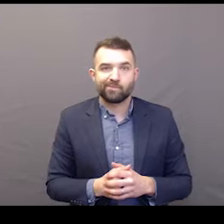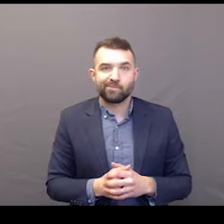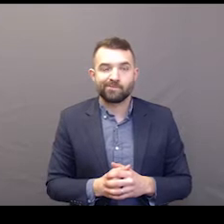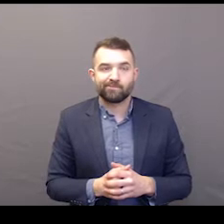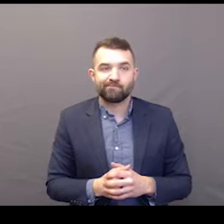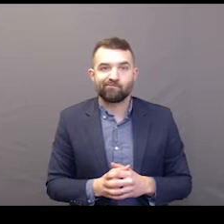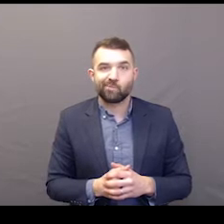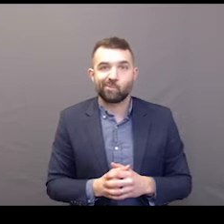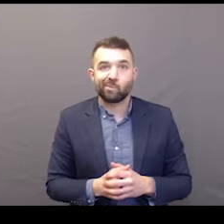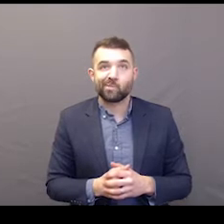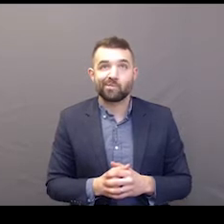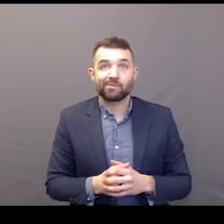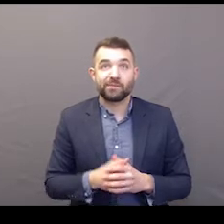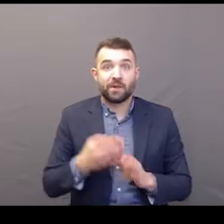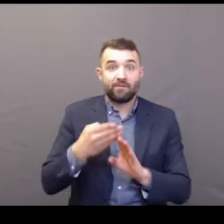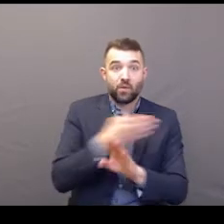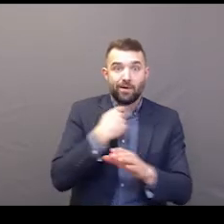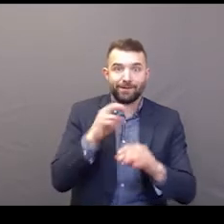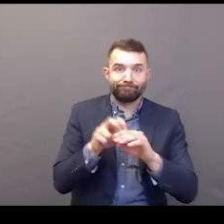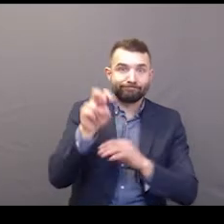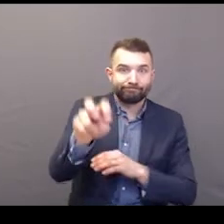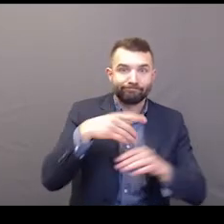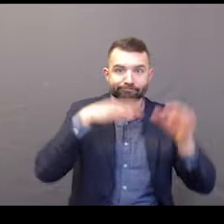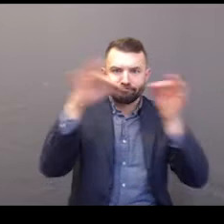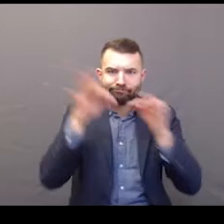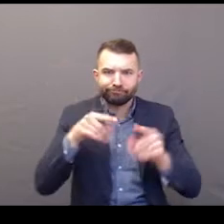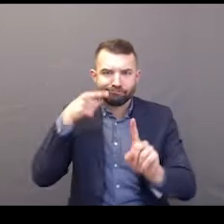Before I jump into describing the design, I want to share a few design